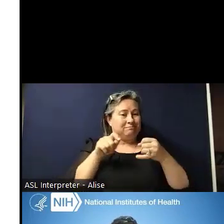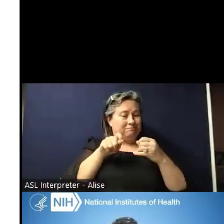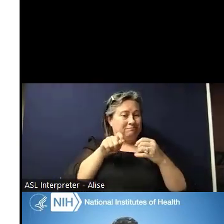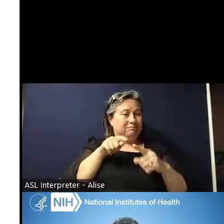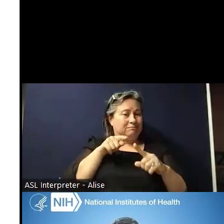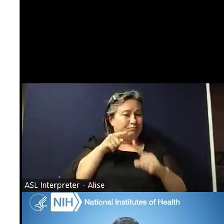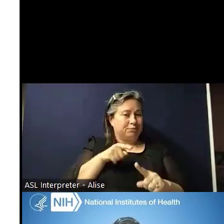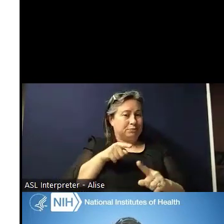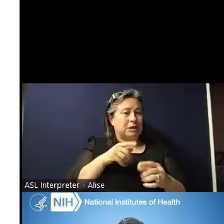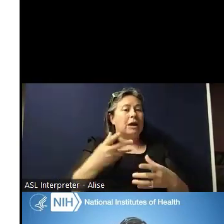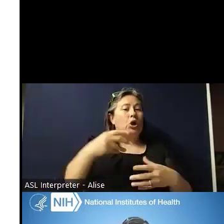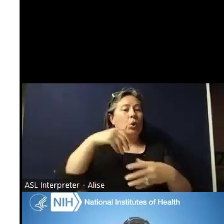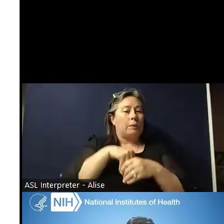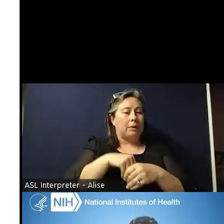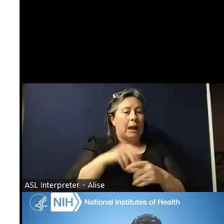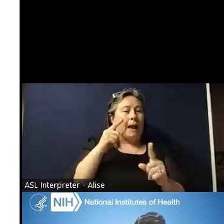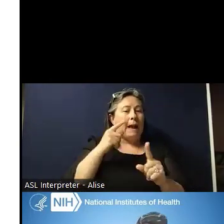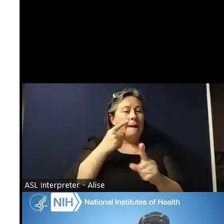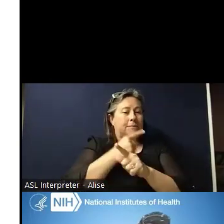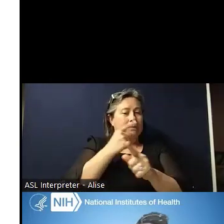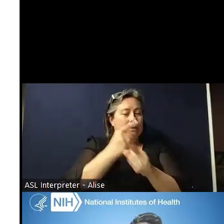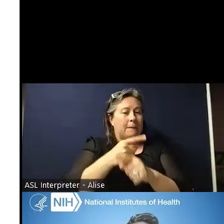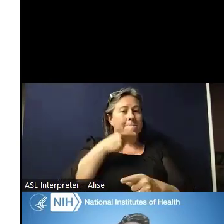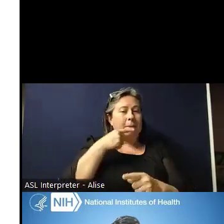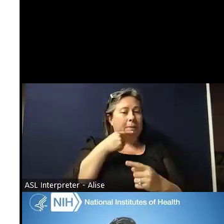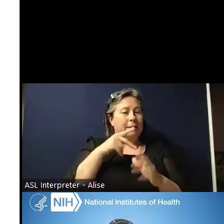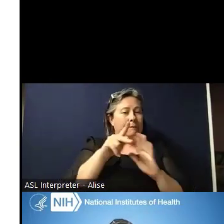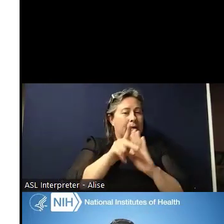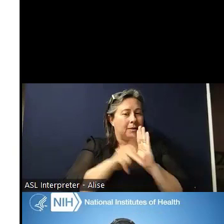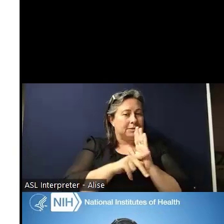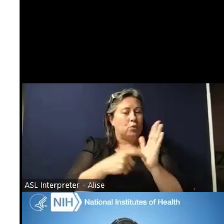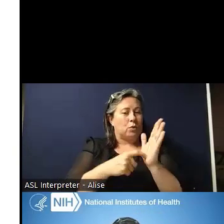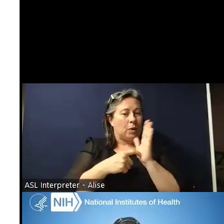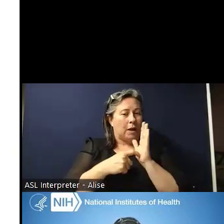and provisions, are also critical. Next slide.